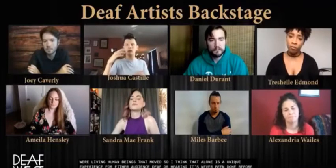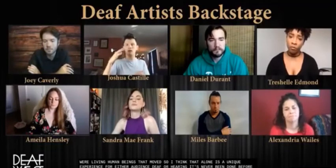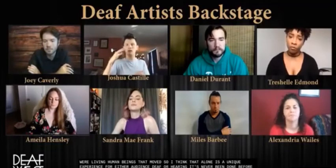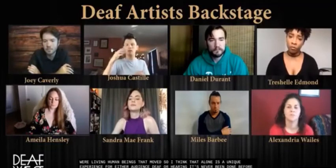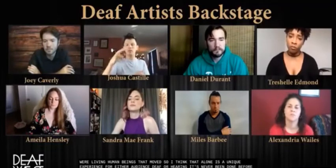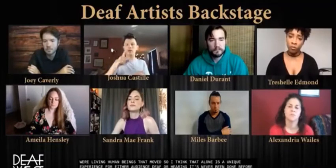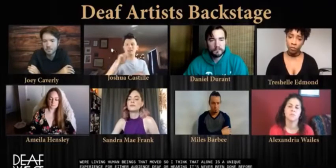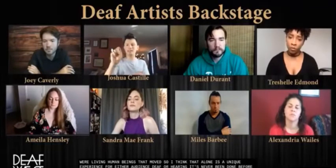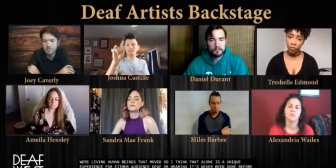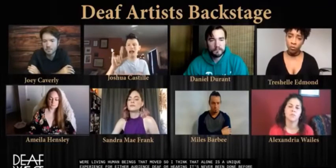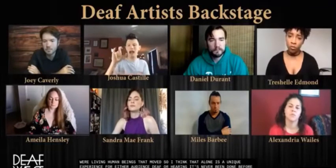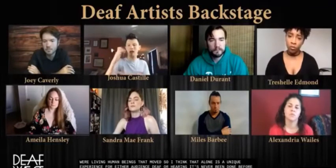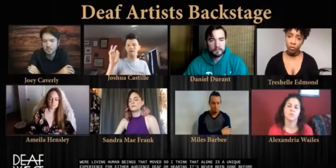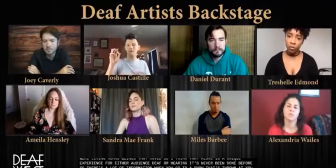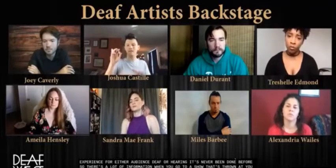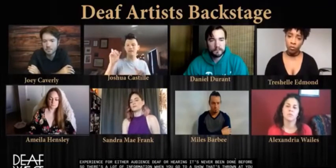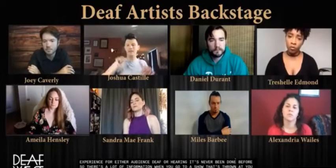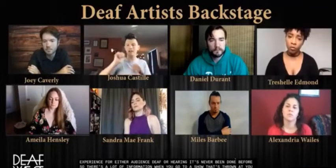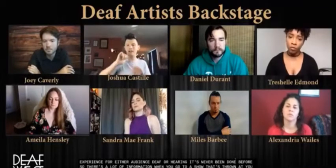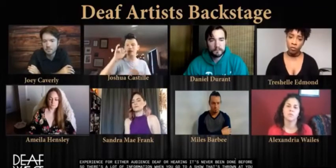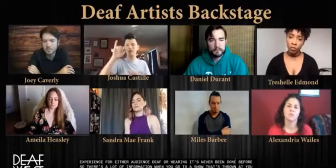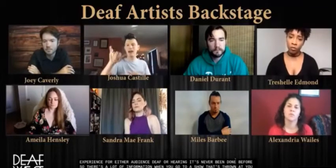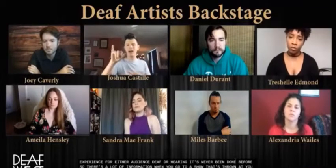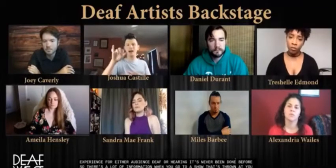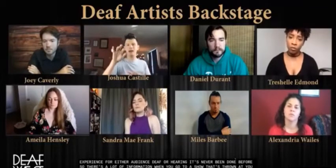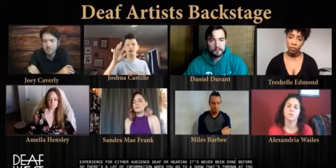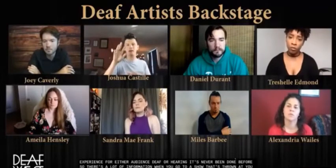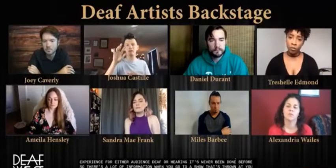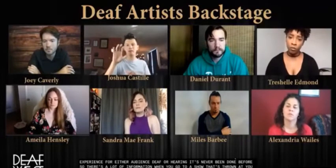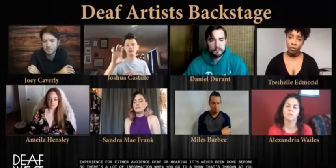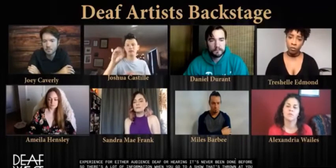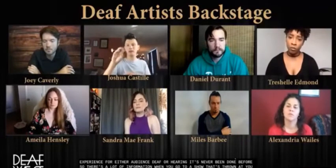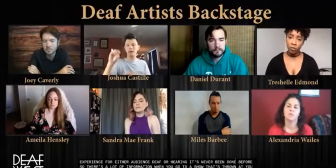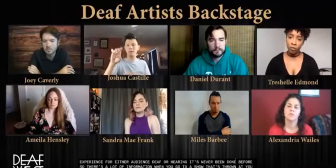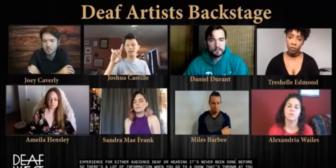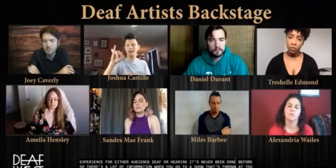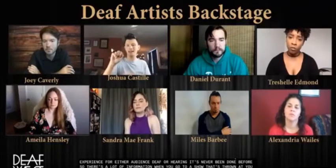entirely hearing cast. That's style of theater.